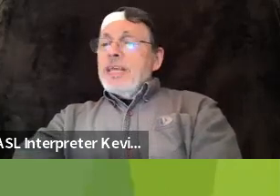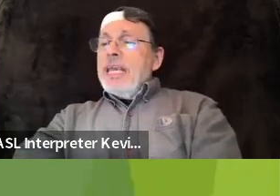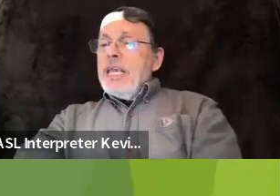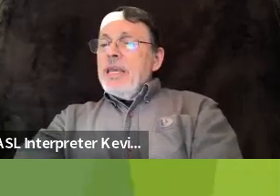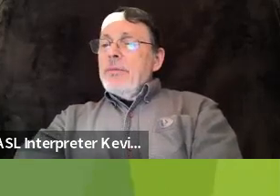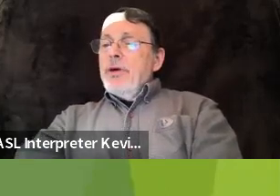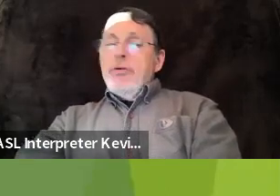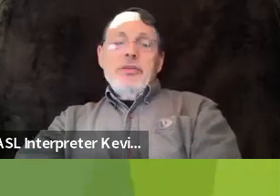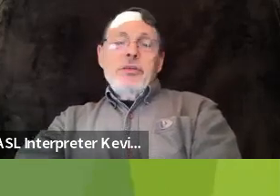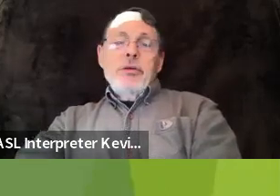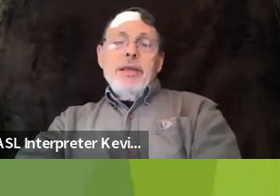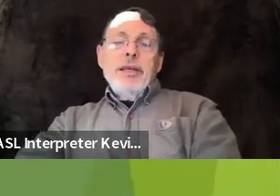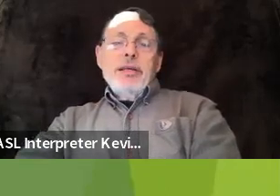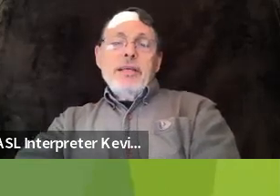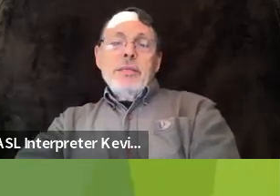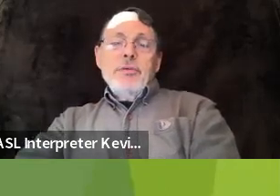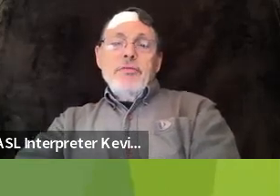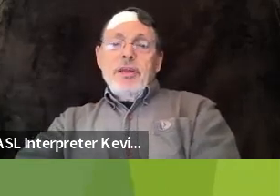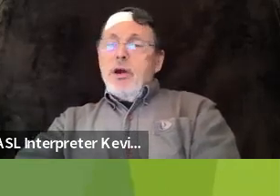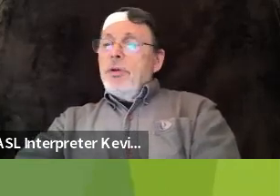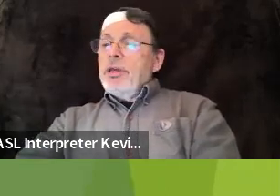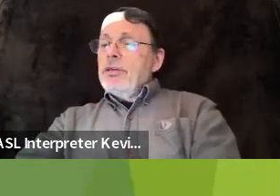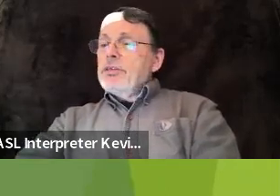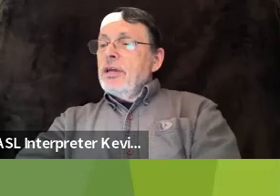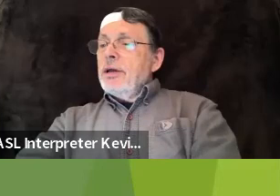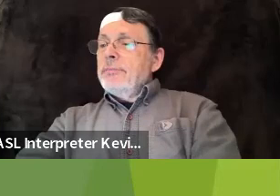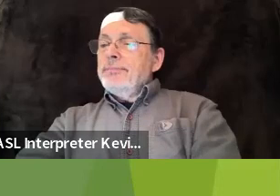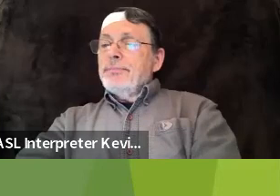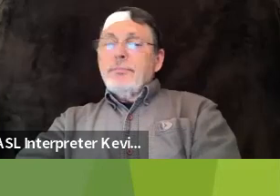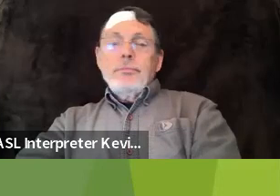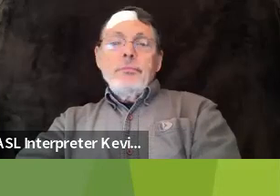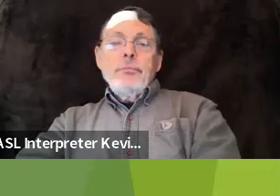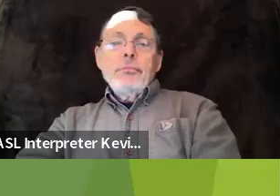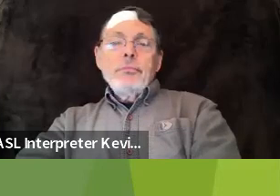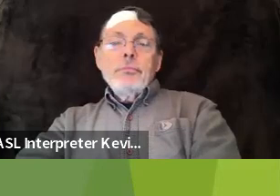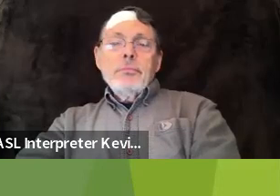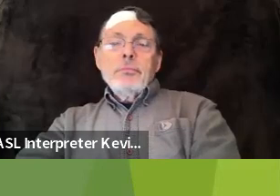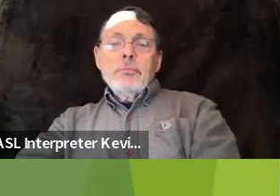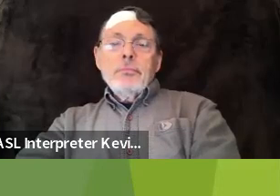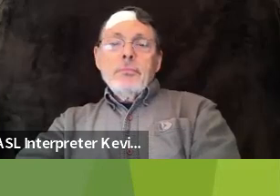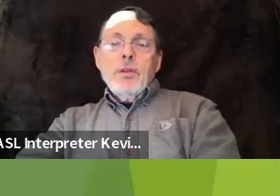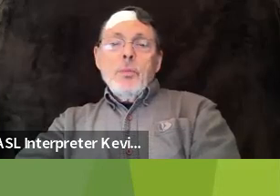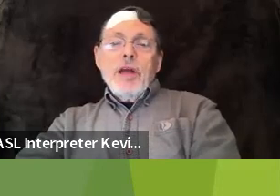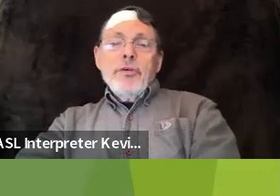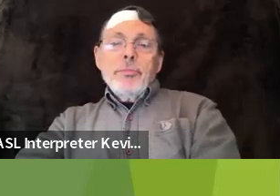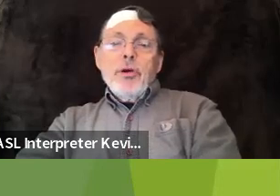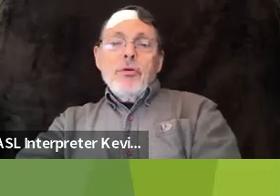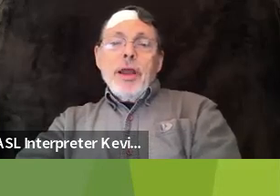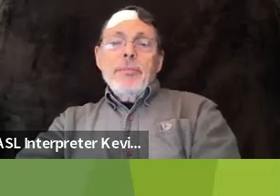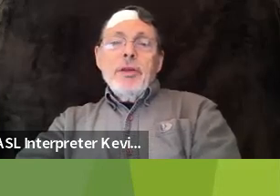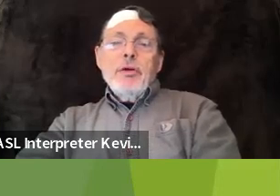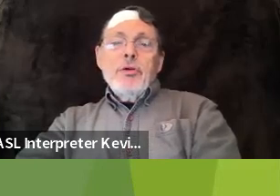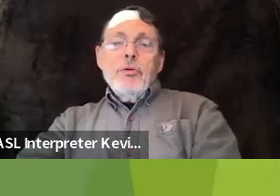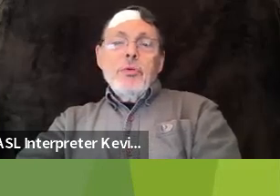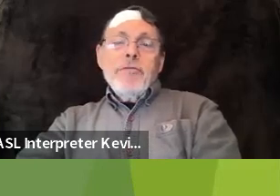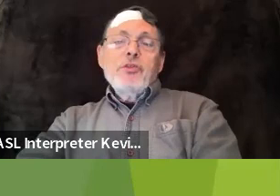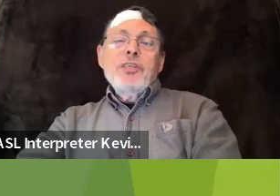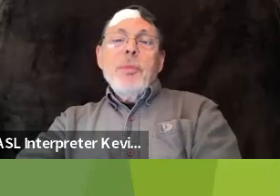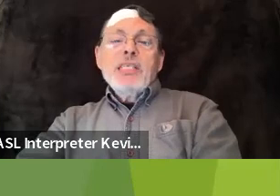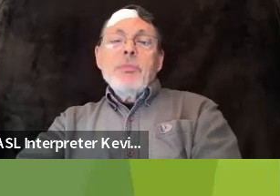So the key components to making an accessible video is whatever program, whoever is responsible